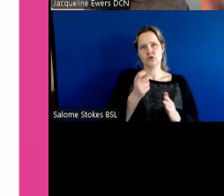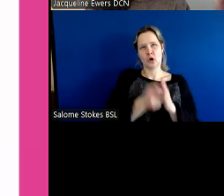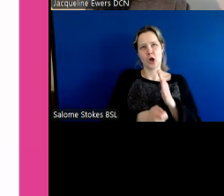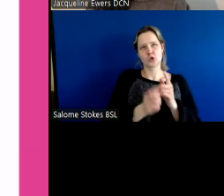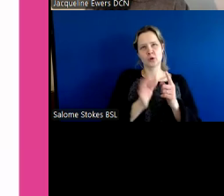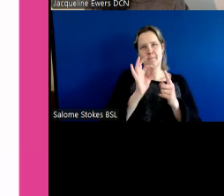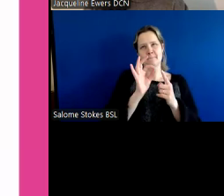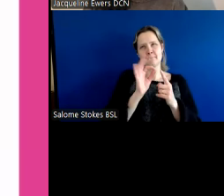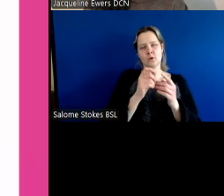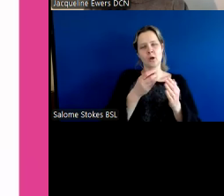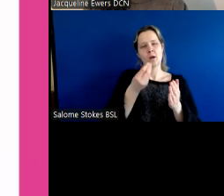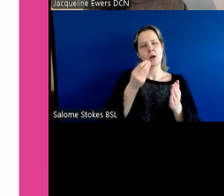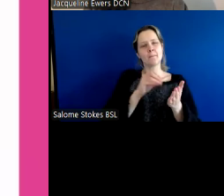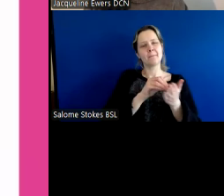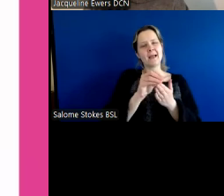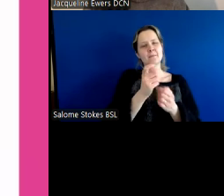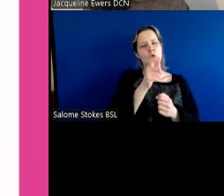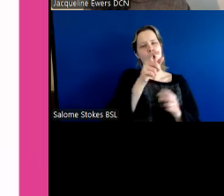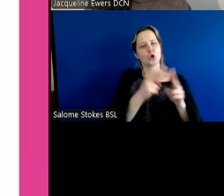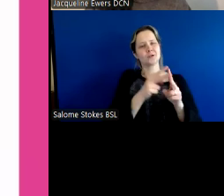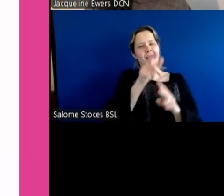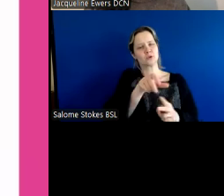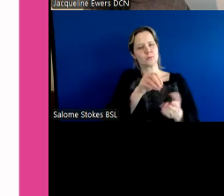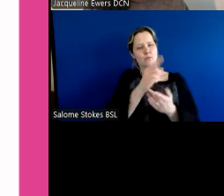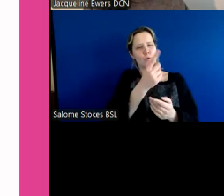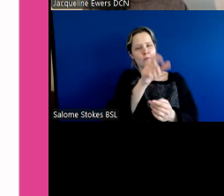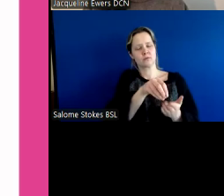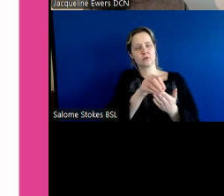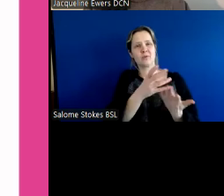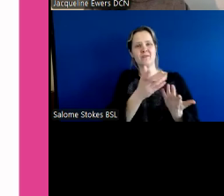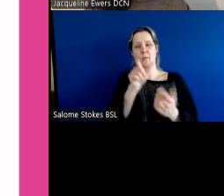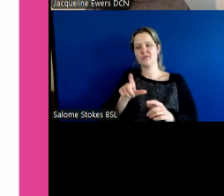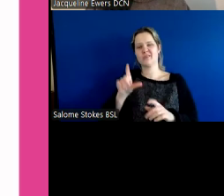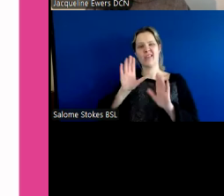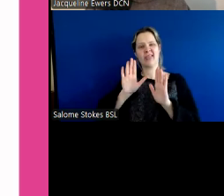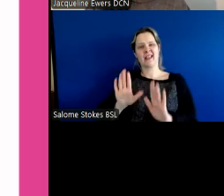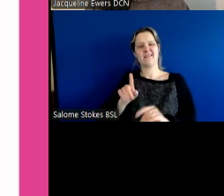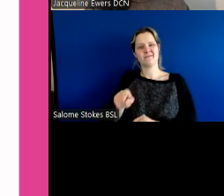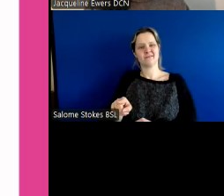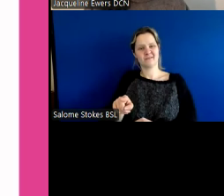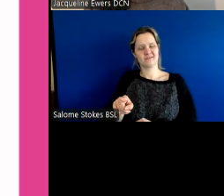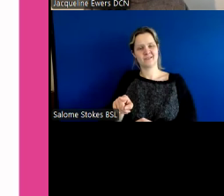so it has a cost implication for you. Just leaving them there will mean that sadly,